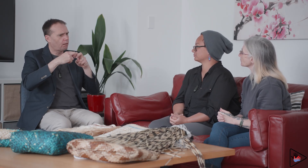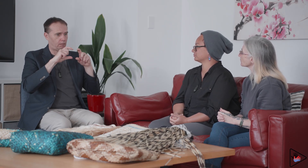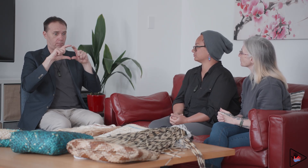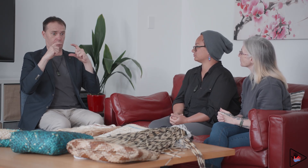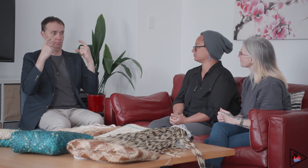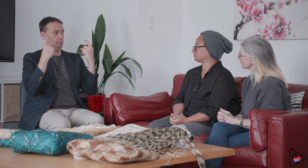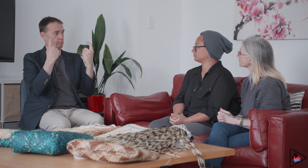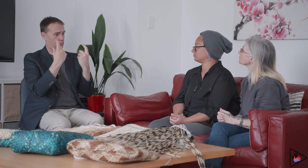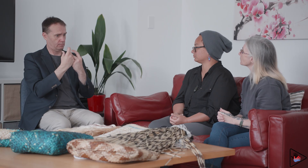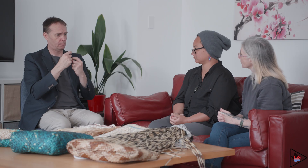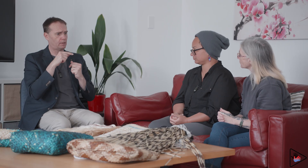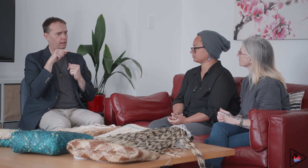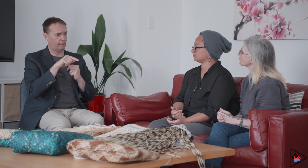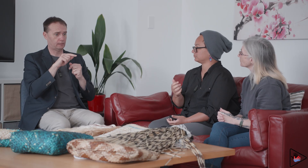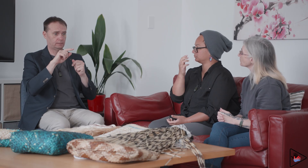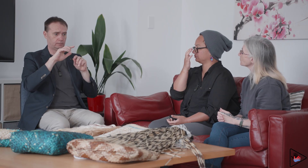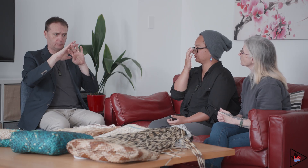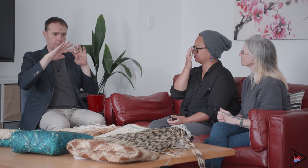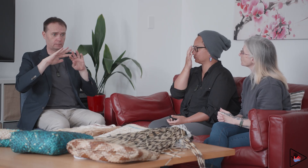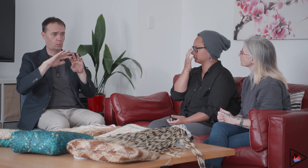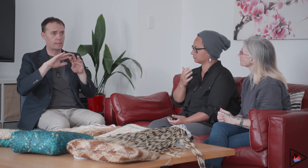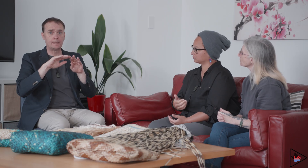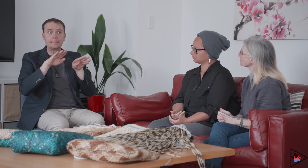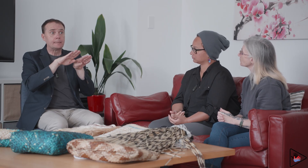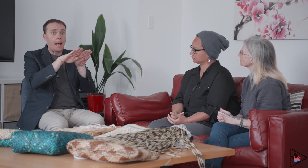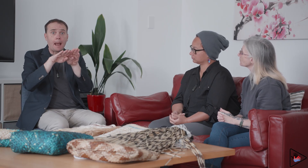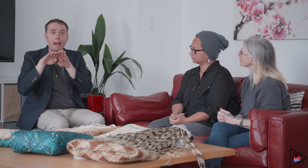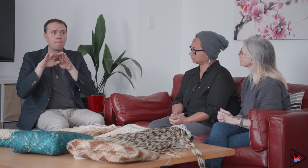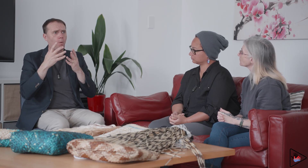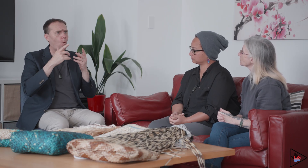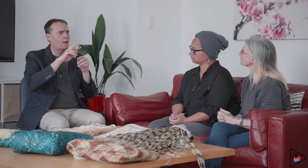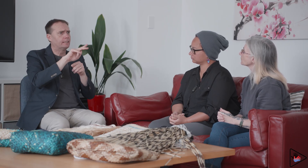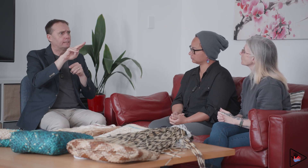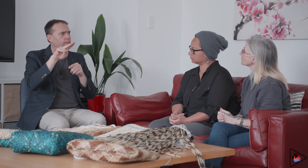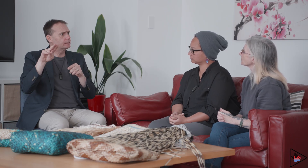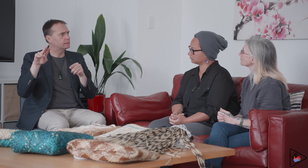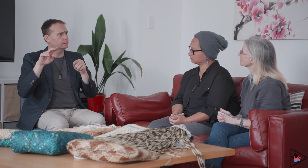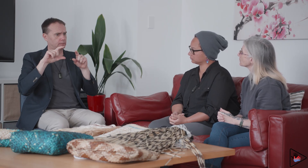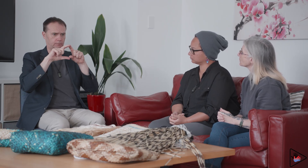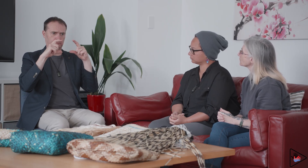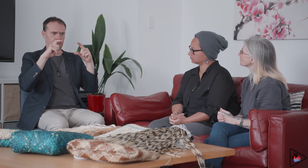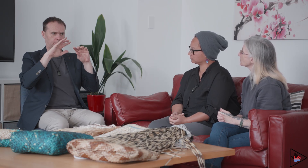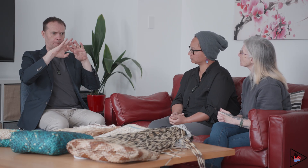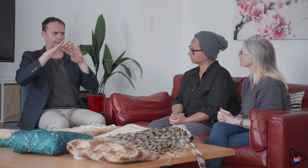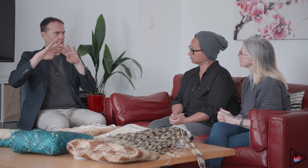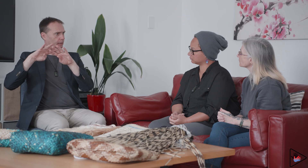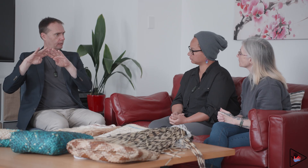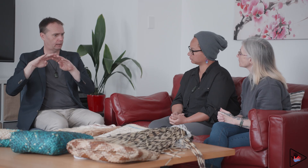You talked about the waistband and the pattern there. Is every pattern different or the same when